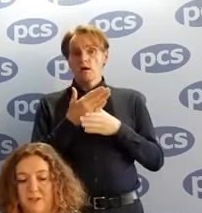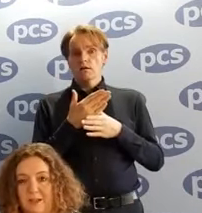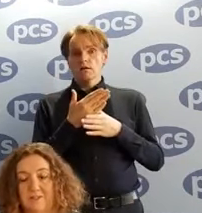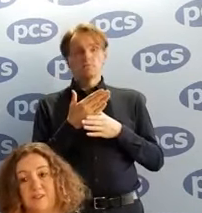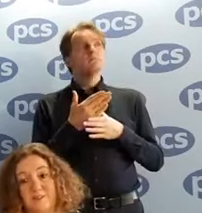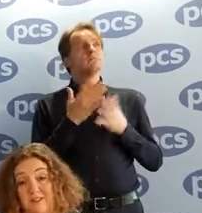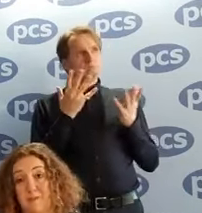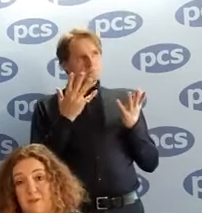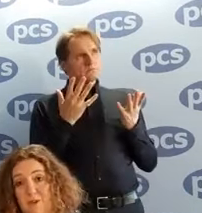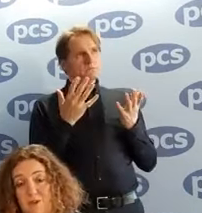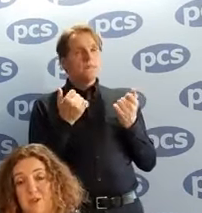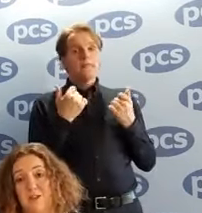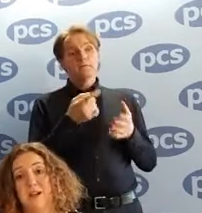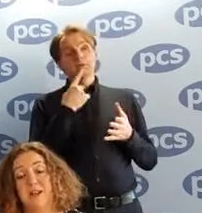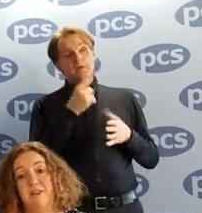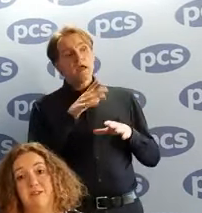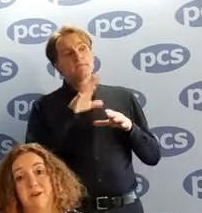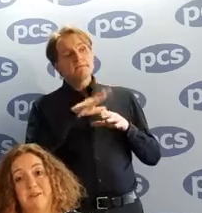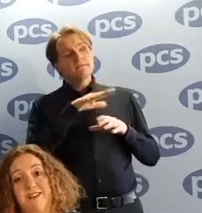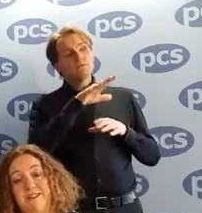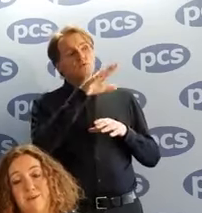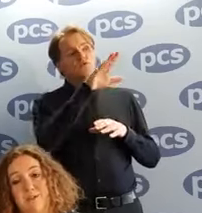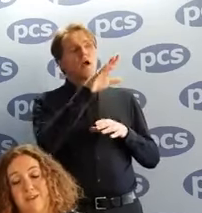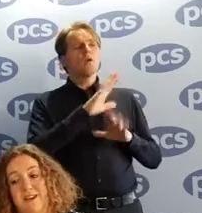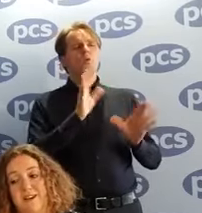certainly for the foreseeable future, there's no intended move to Saturday